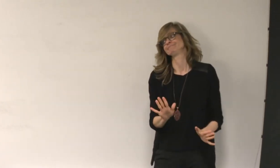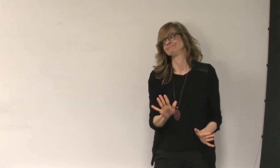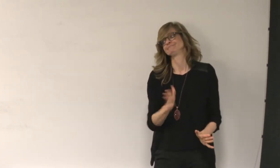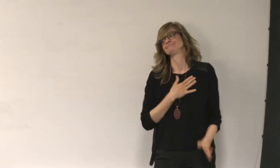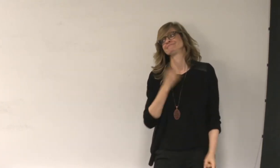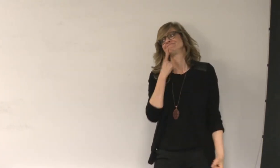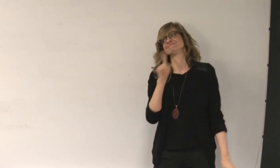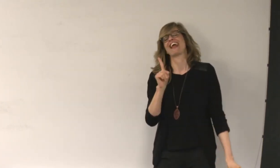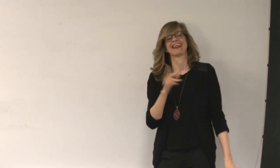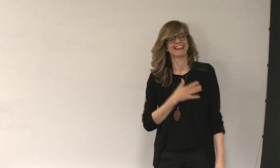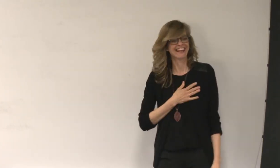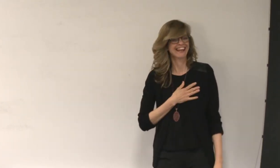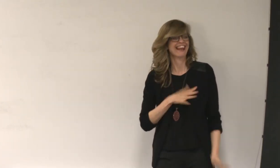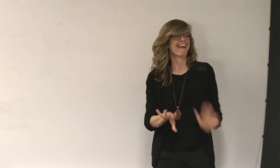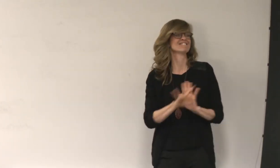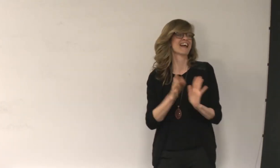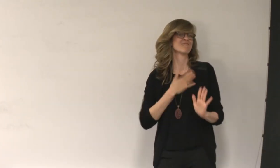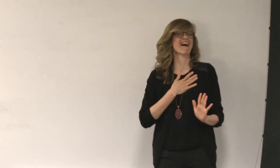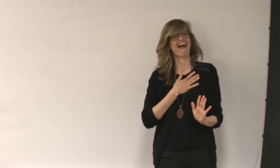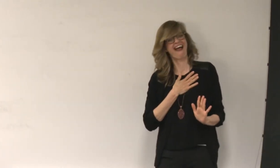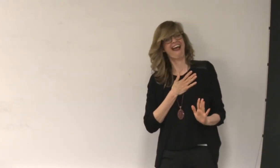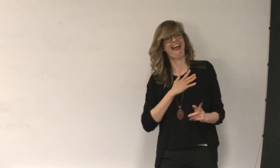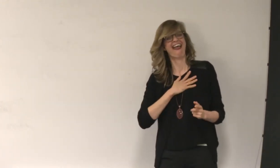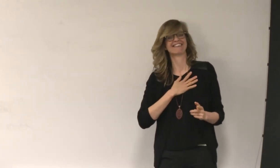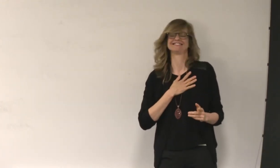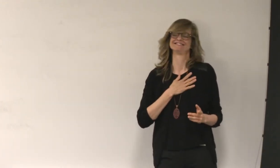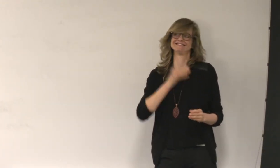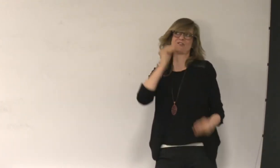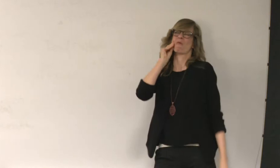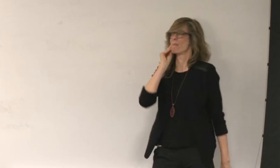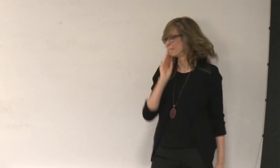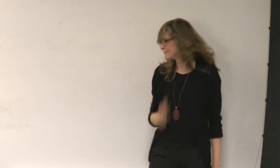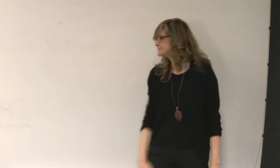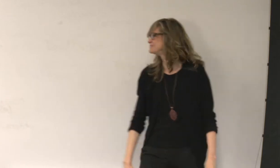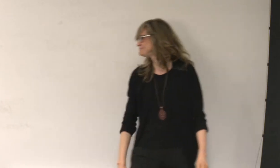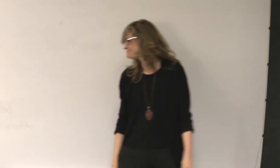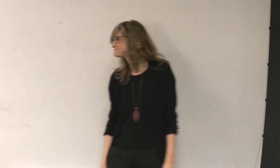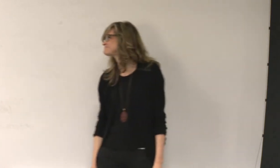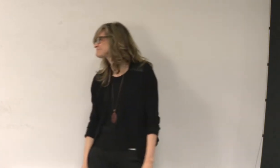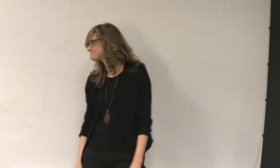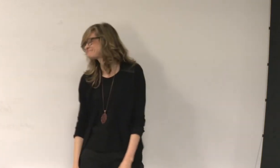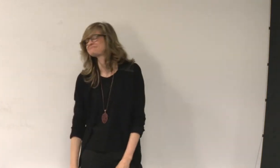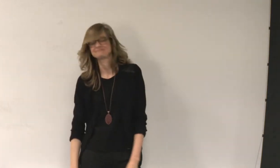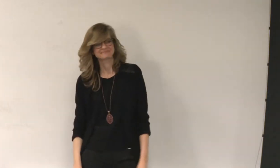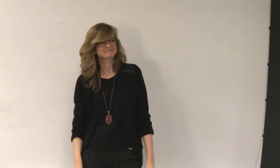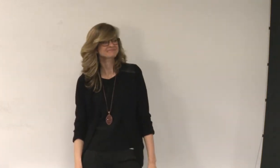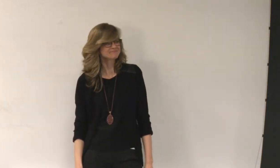OHH, MY GOODNESS. I FINALLY, FINALLY FOUND MY HOME WHEN I TOOK THAT DESIGN OF EXPERIMENTS CLASS.